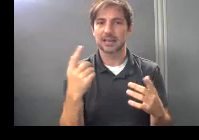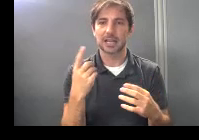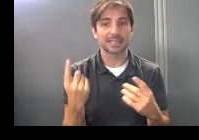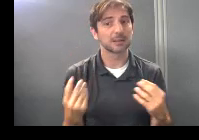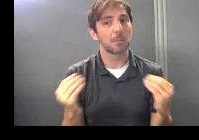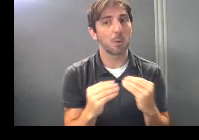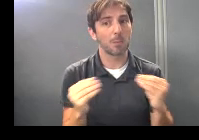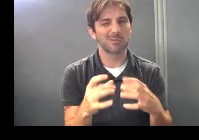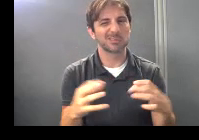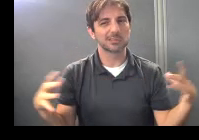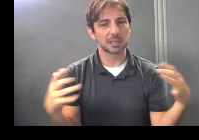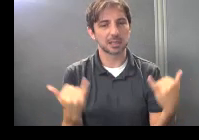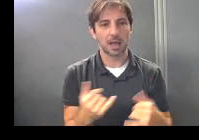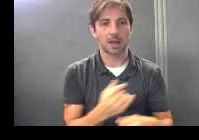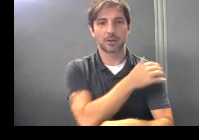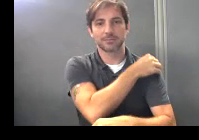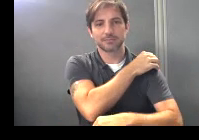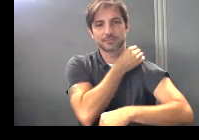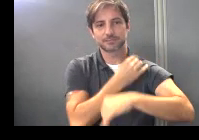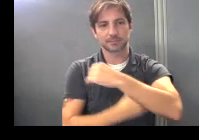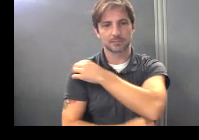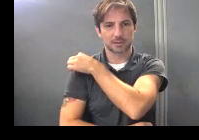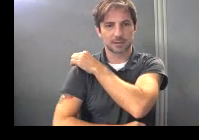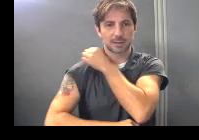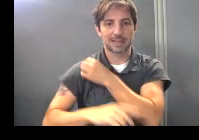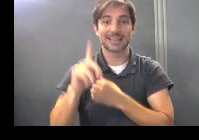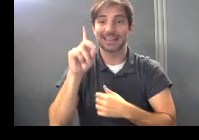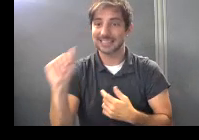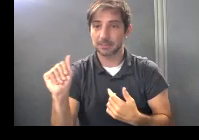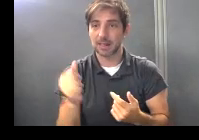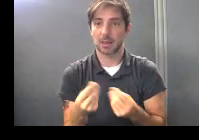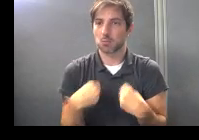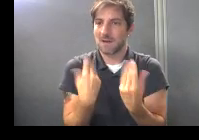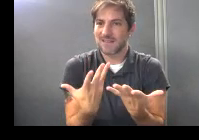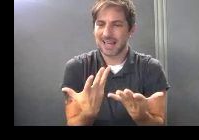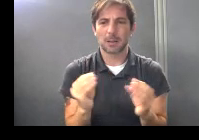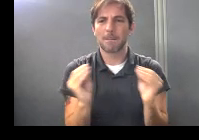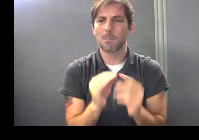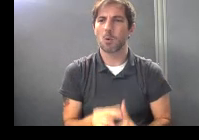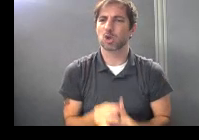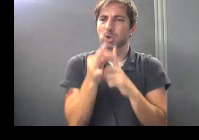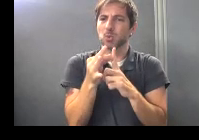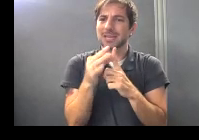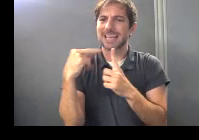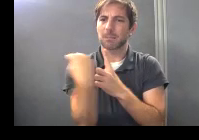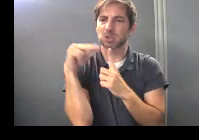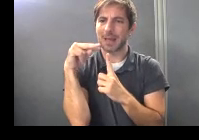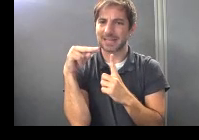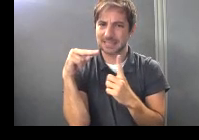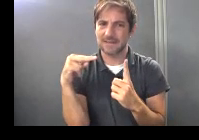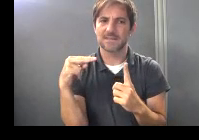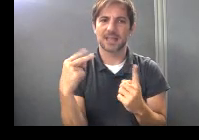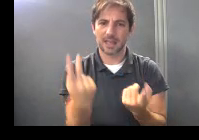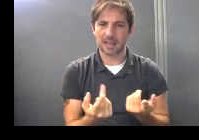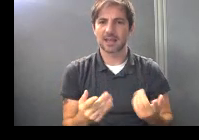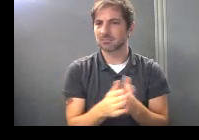IT PROVIDES PERSPECTIVE IN CREATION AND ALLOWS FOR A WIDER REACH AND OPENS UP TO NEW AUDIENCES.